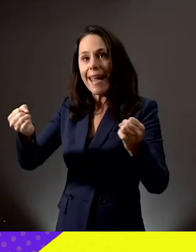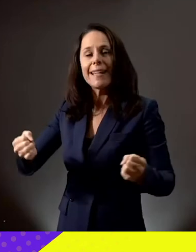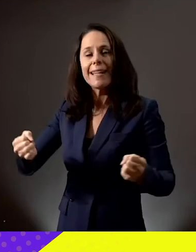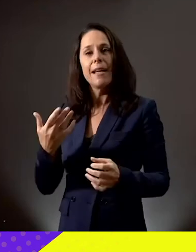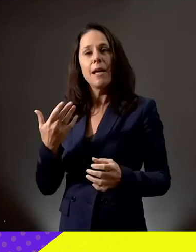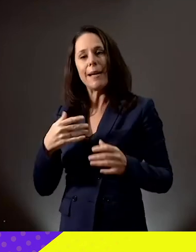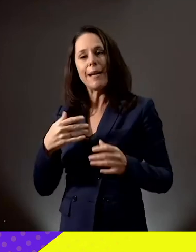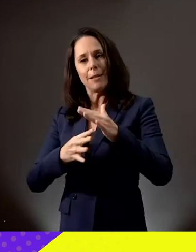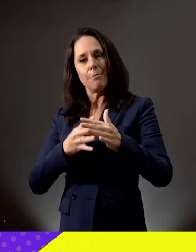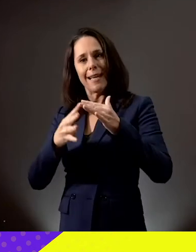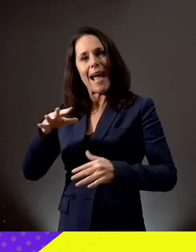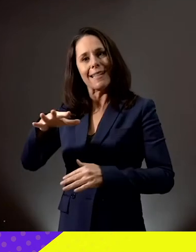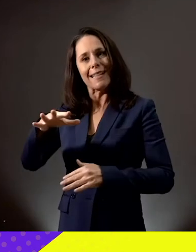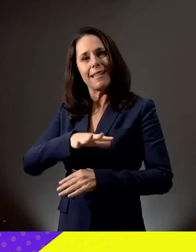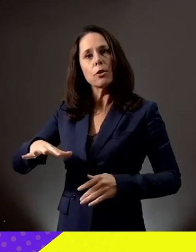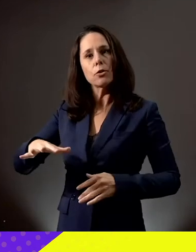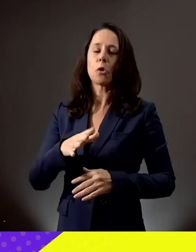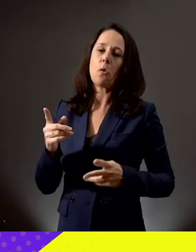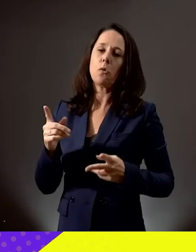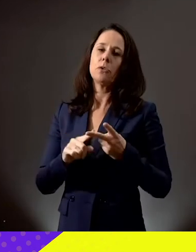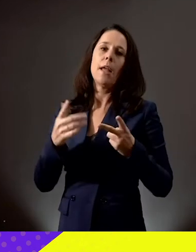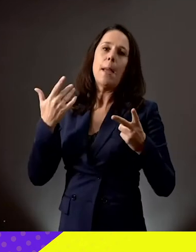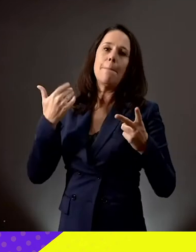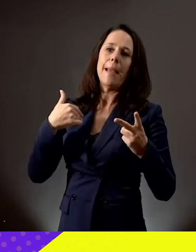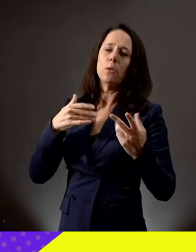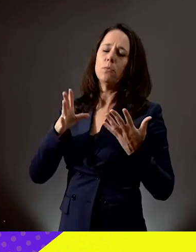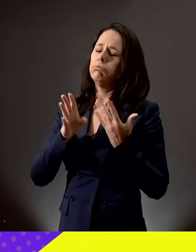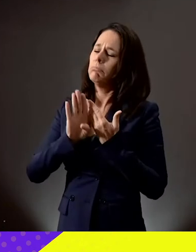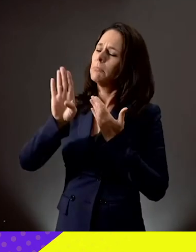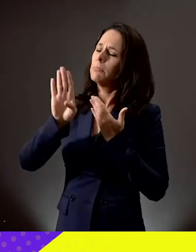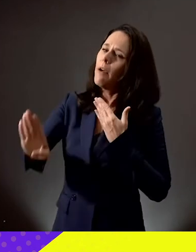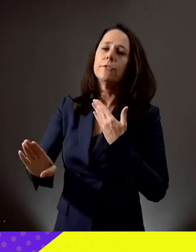people at a great distance to the labour market because of disabilities...